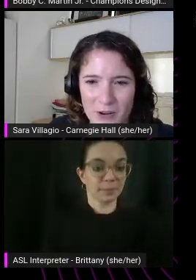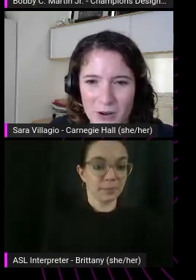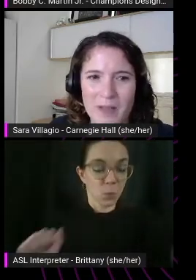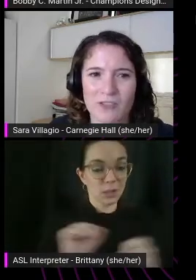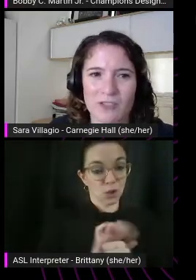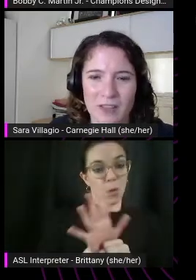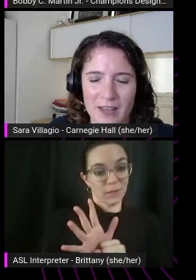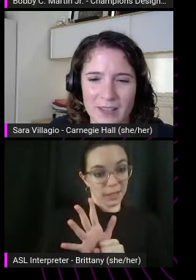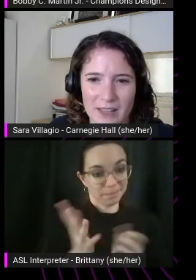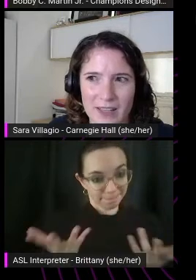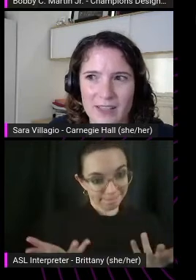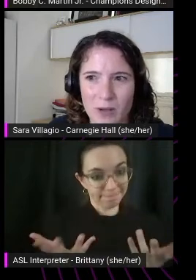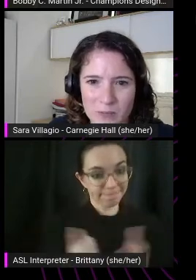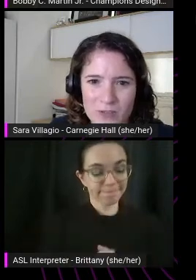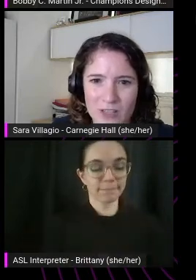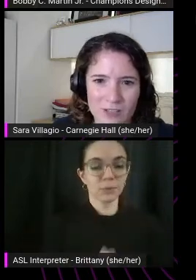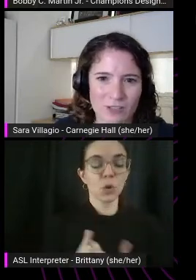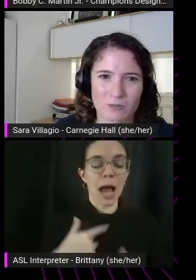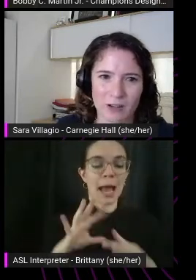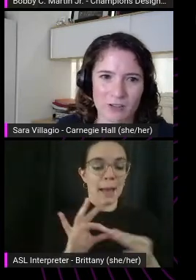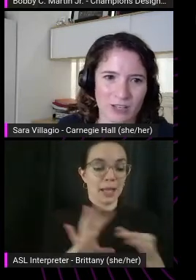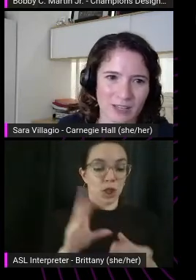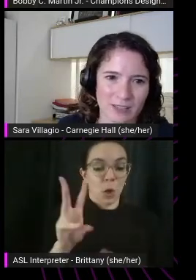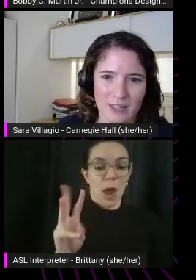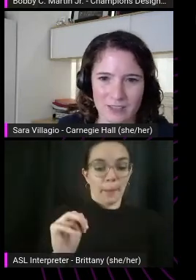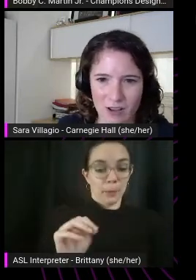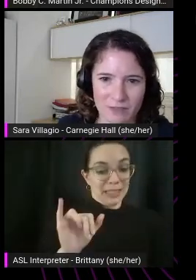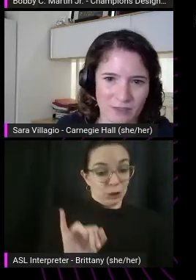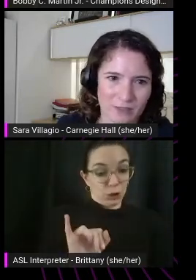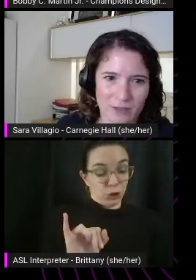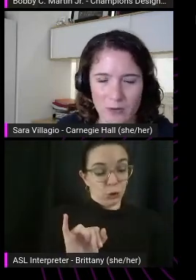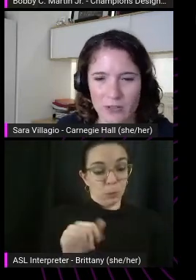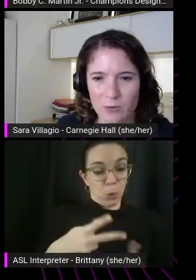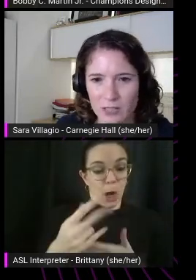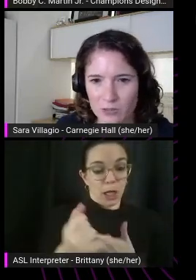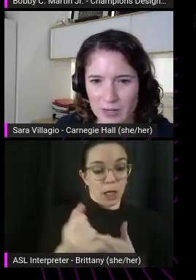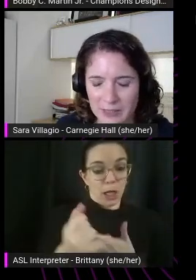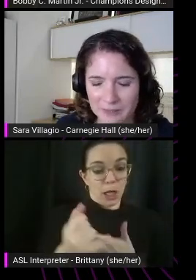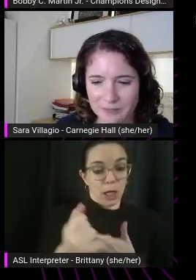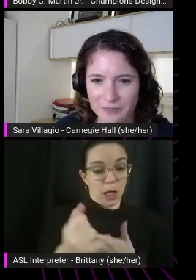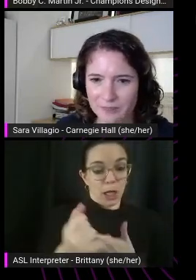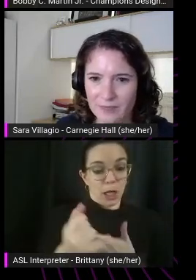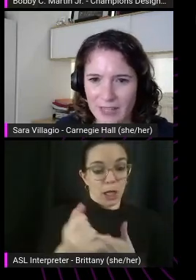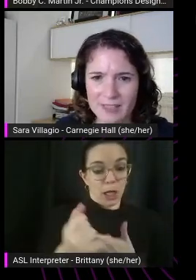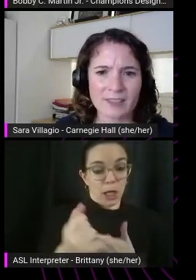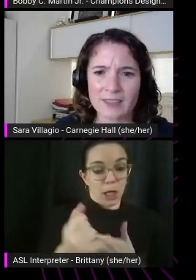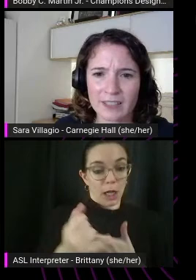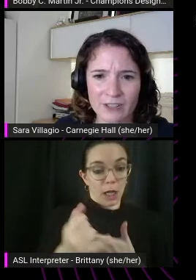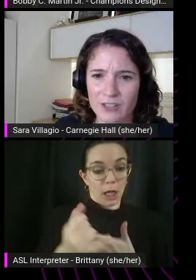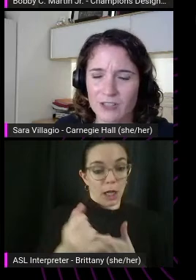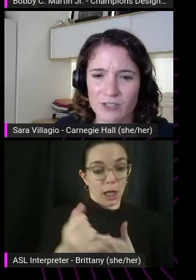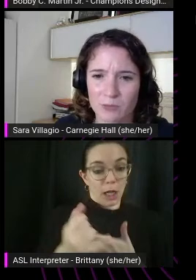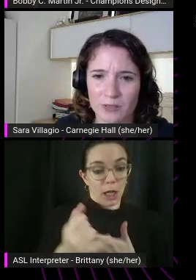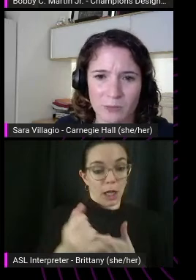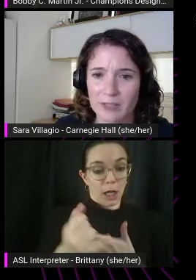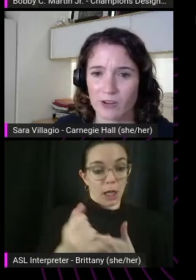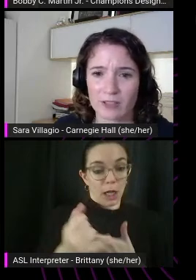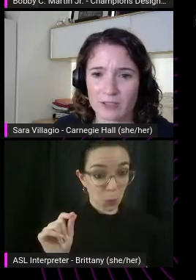So, I mentioned that the Weill Music Institute project had kicked off around February 2020 and suddenly our stages went dark.